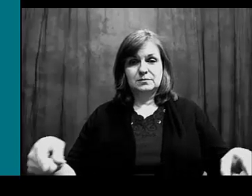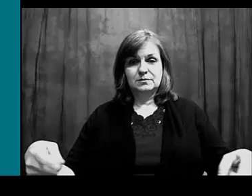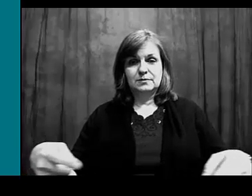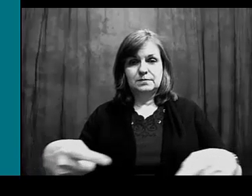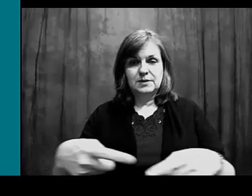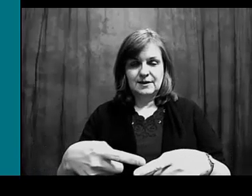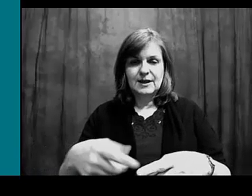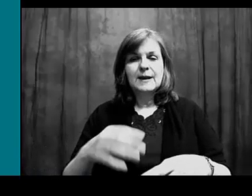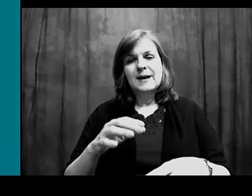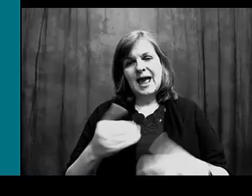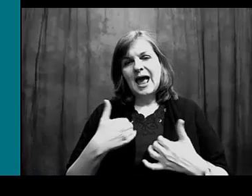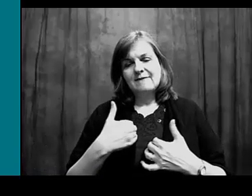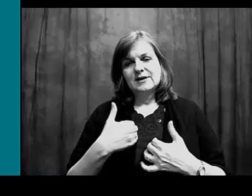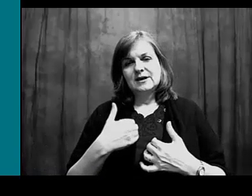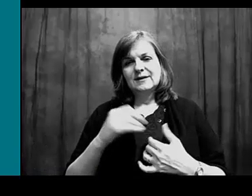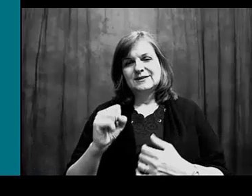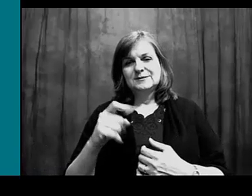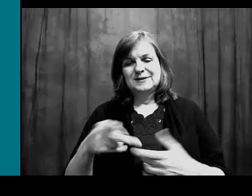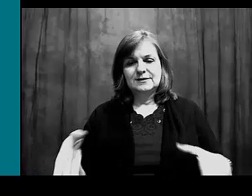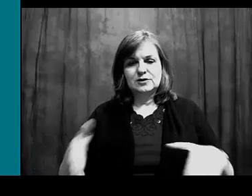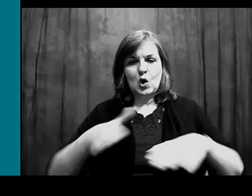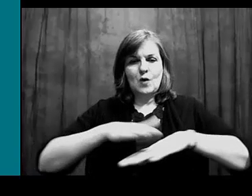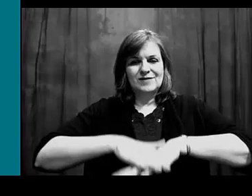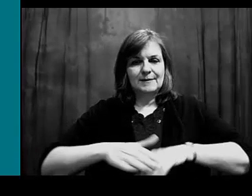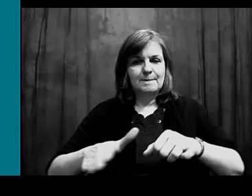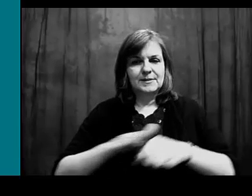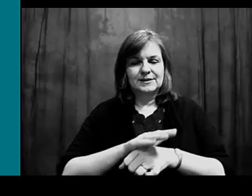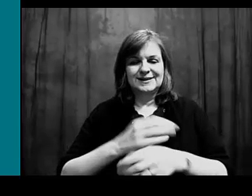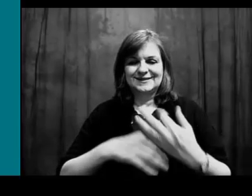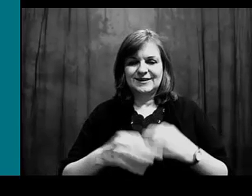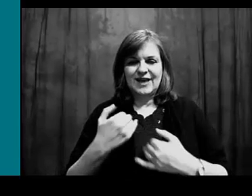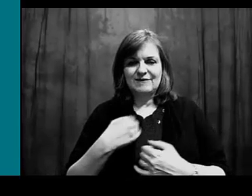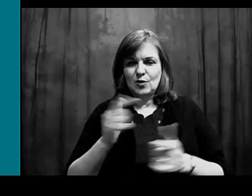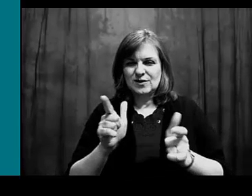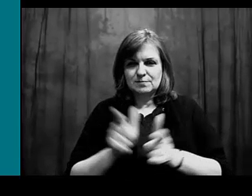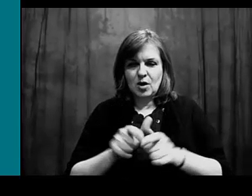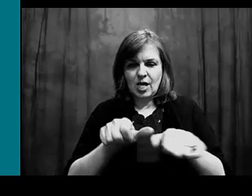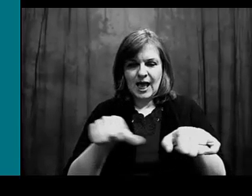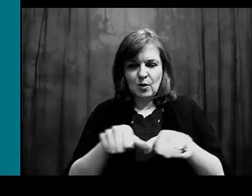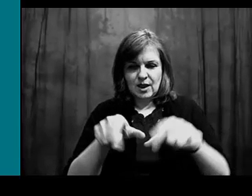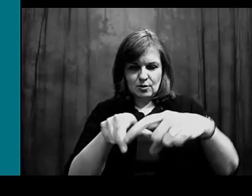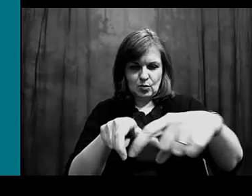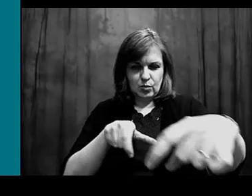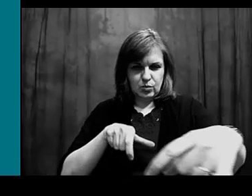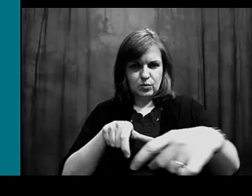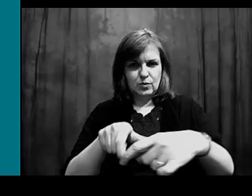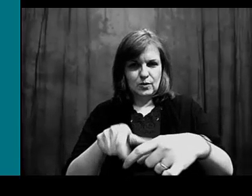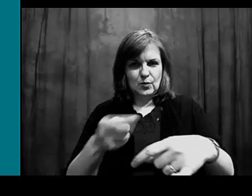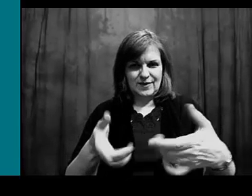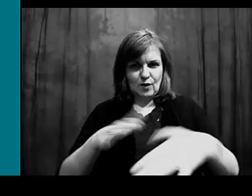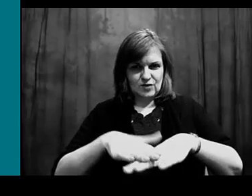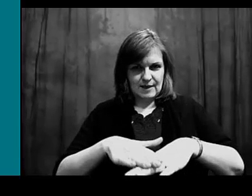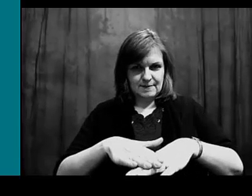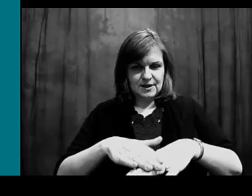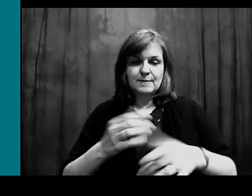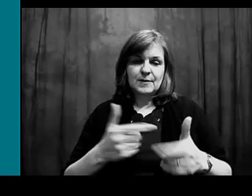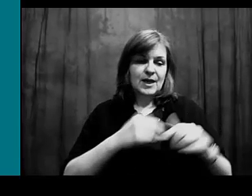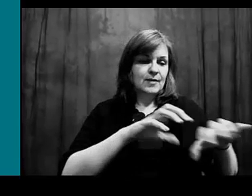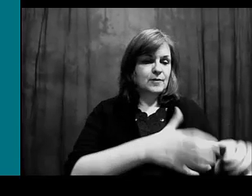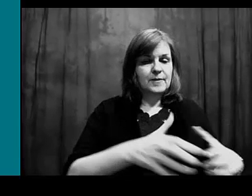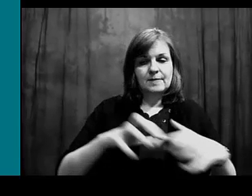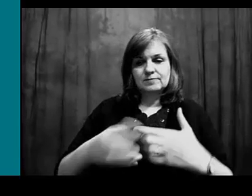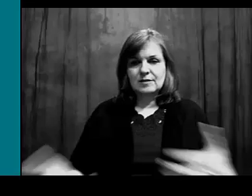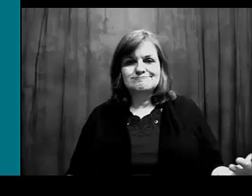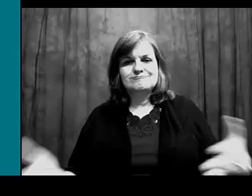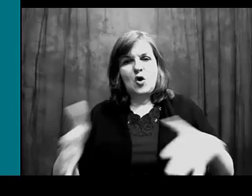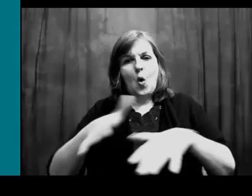species overlap completely again so instead of just having a hybrid zone you may get a full overlap of these two original populations